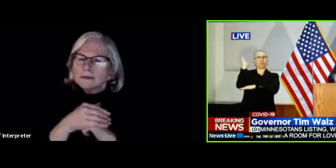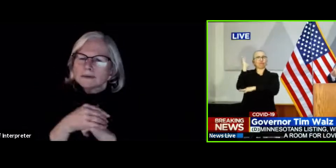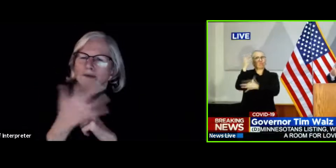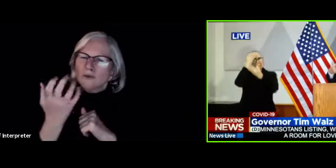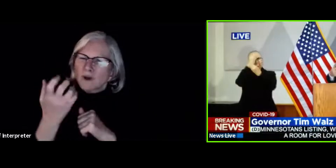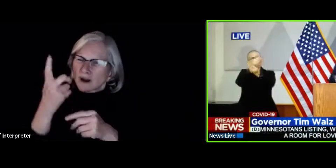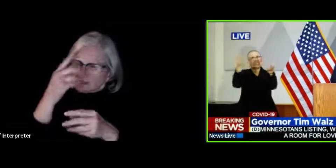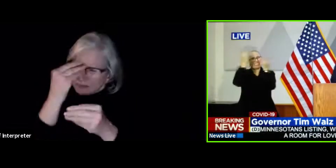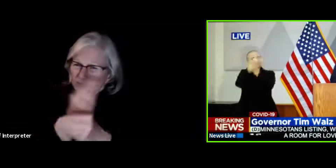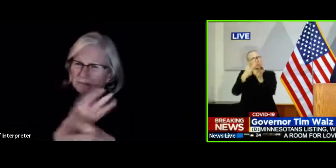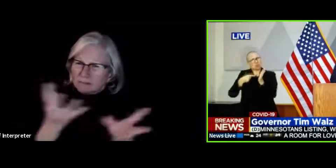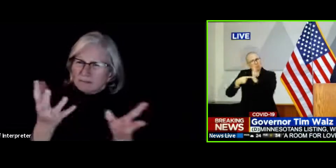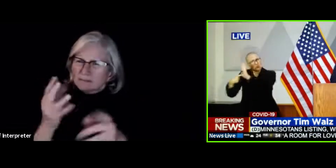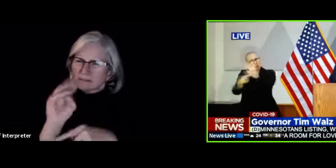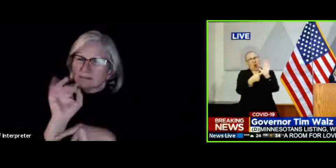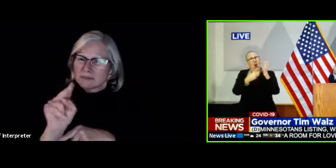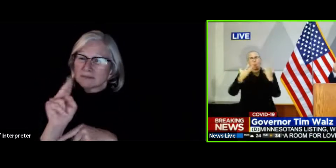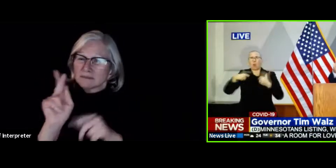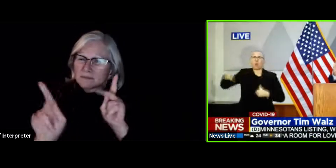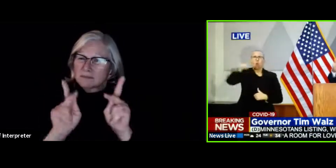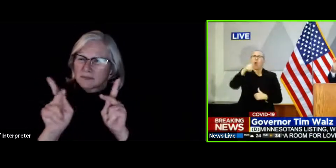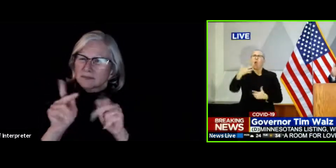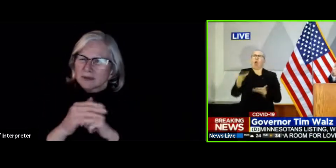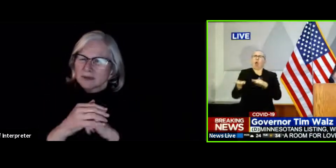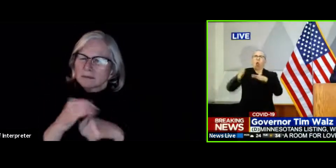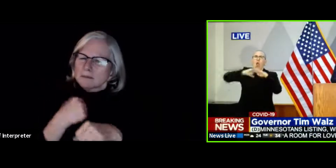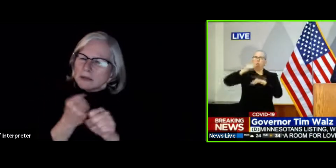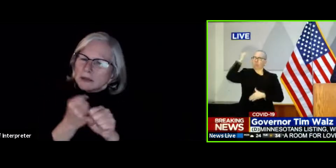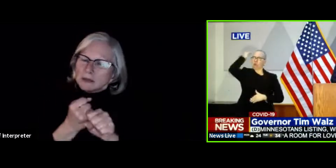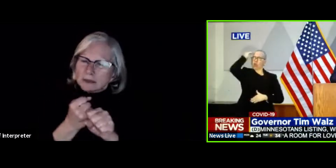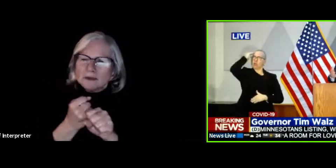INFORMED DECISIONS BASED ON WHAT THE SCIENCE AND THE FACTS ARE ON THE GROUNDS.